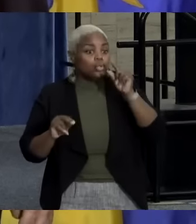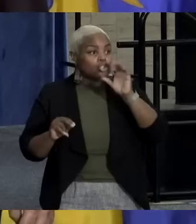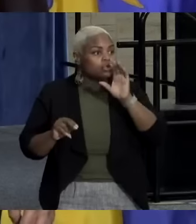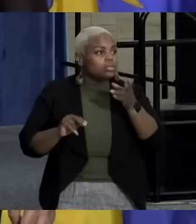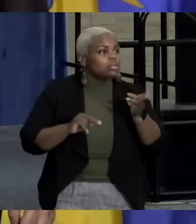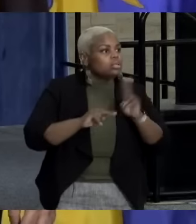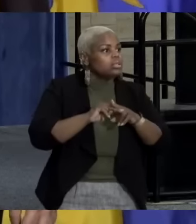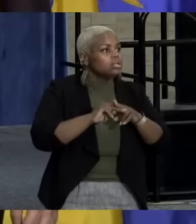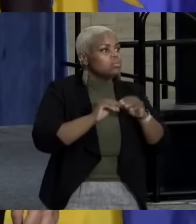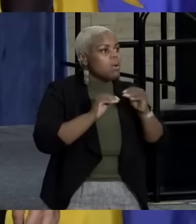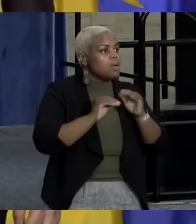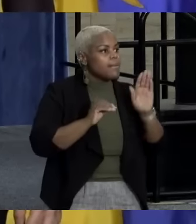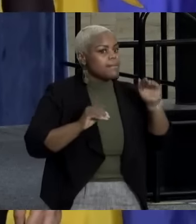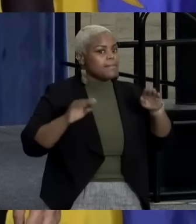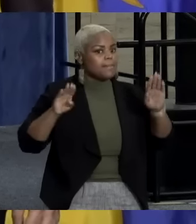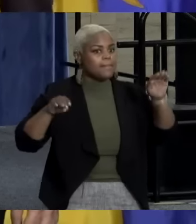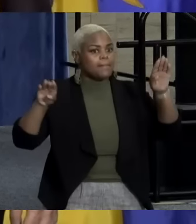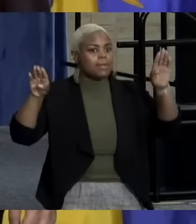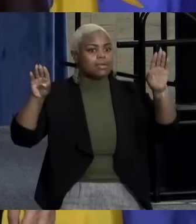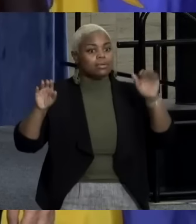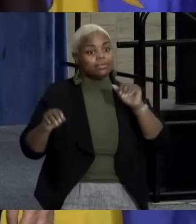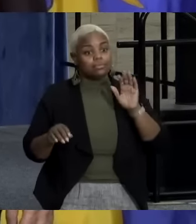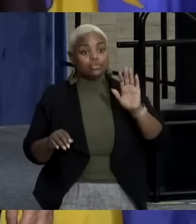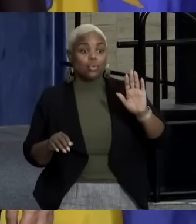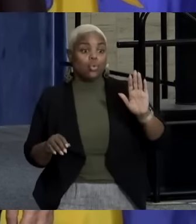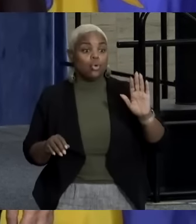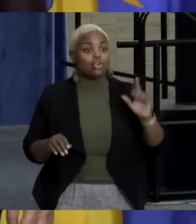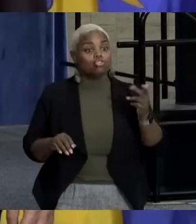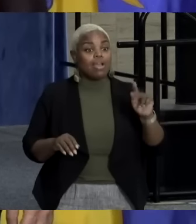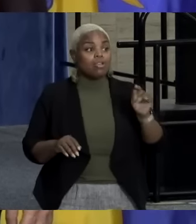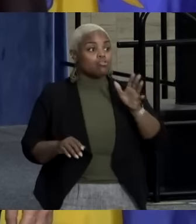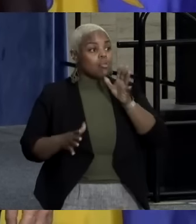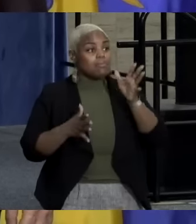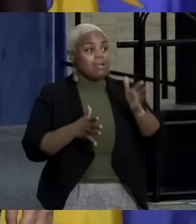which your great grandmother in the nursing home can take to prevent UTIs. And we are